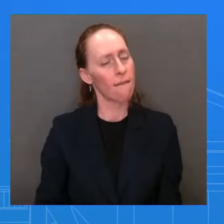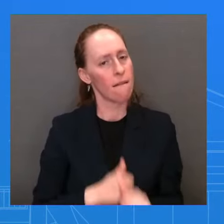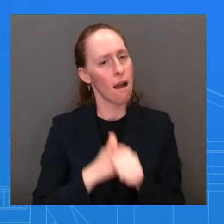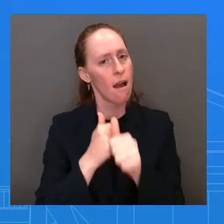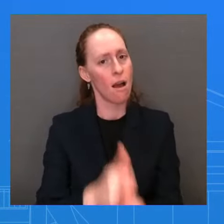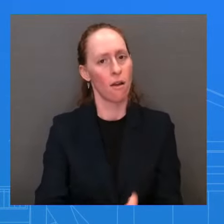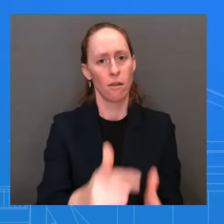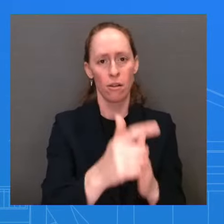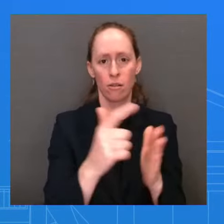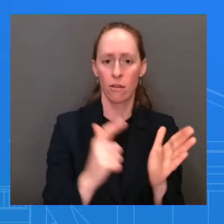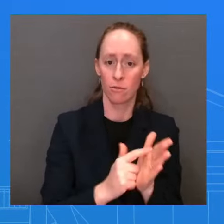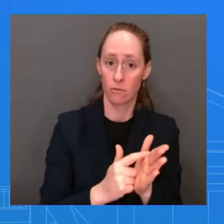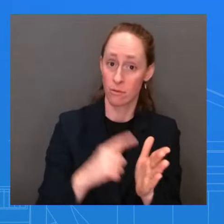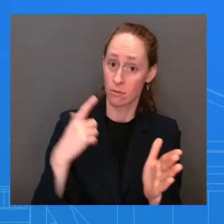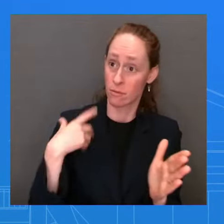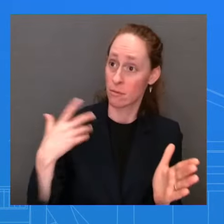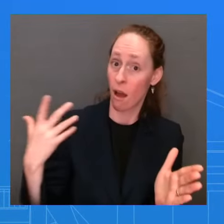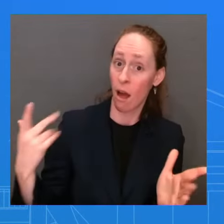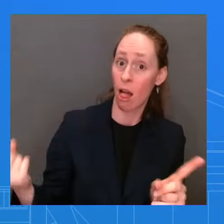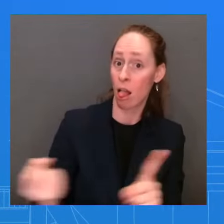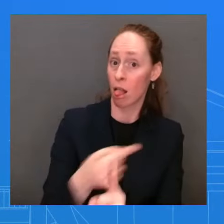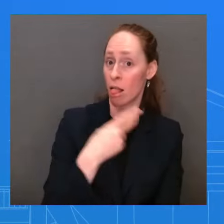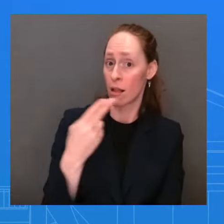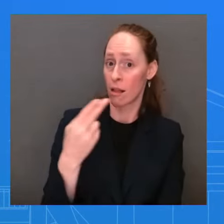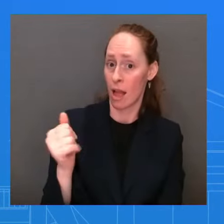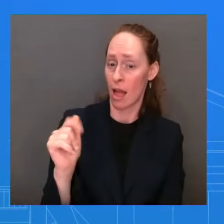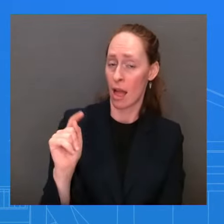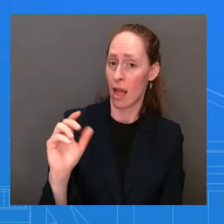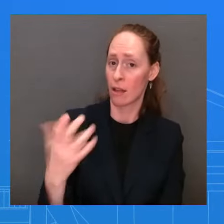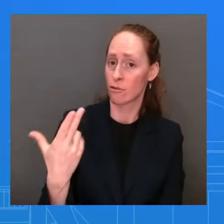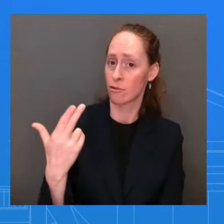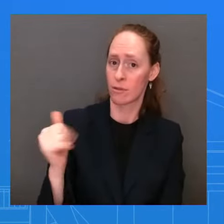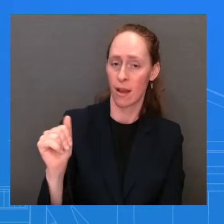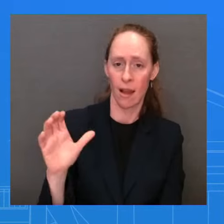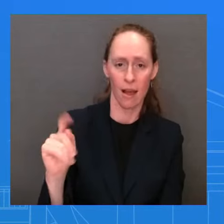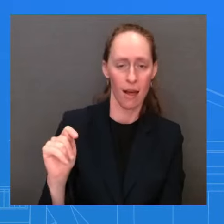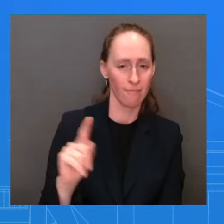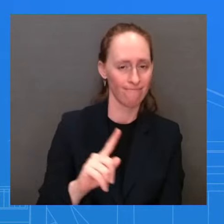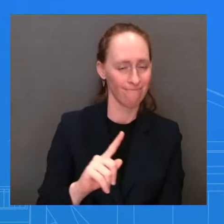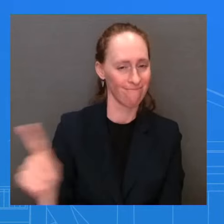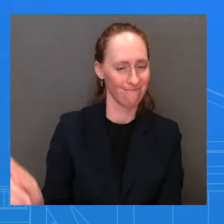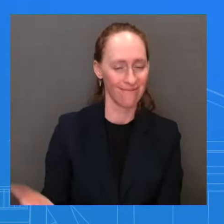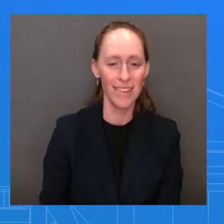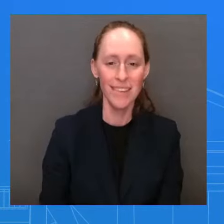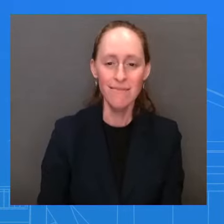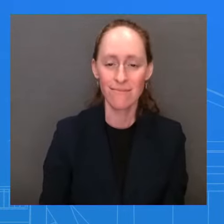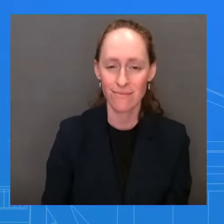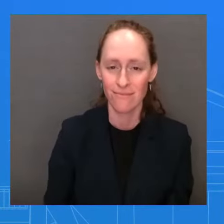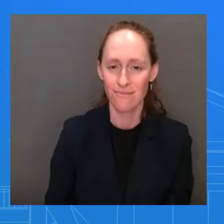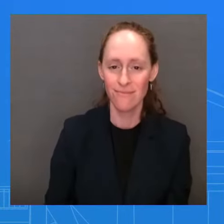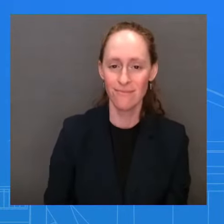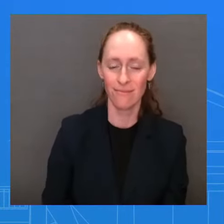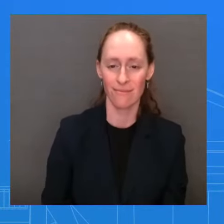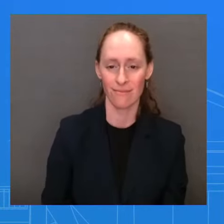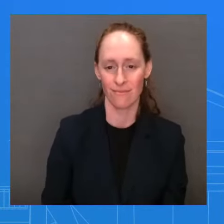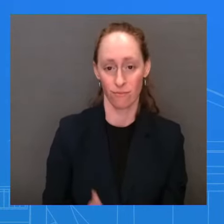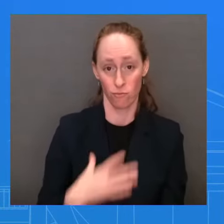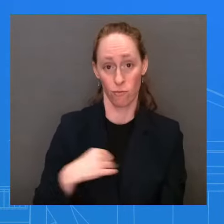and do our best to do that. As you know, we have the White House Counsel's Office here, who certainly is going to give guidance to --